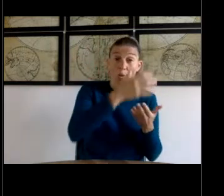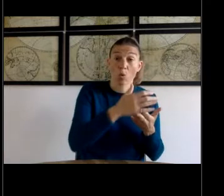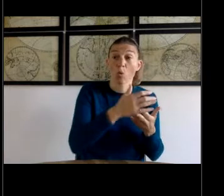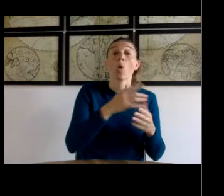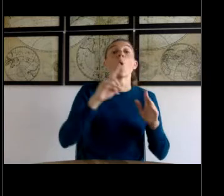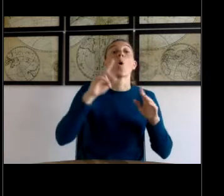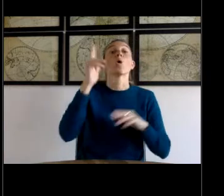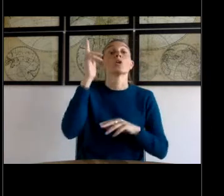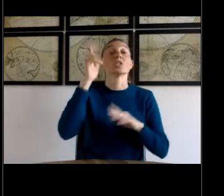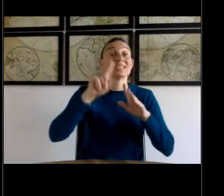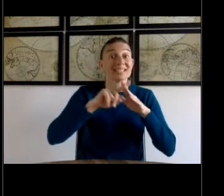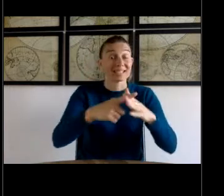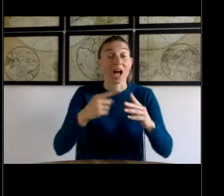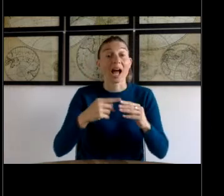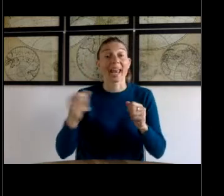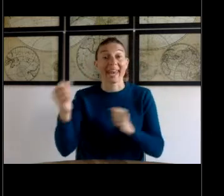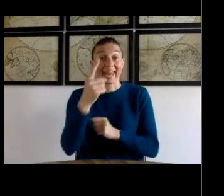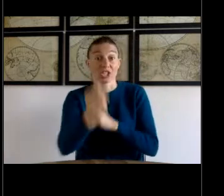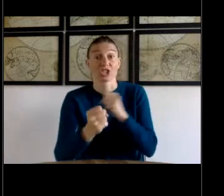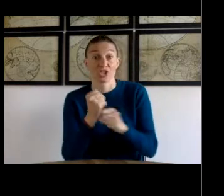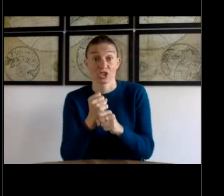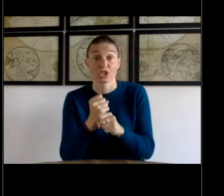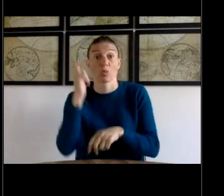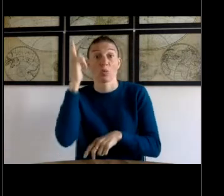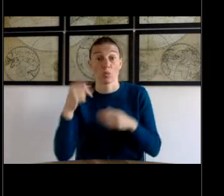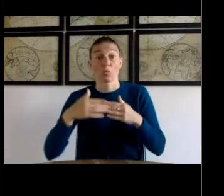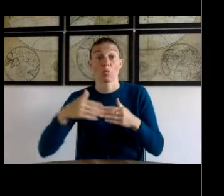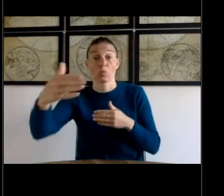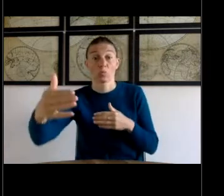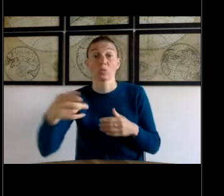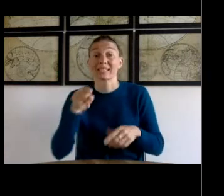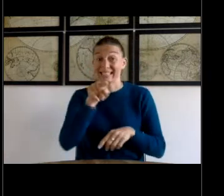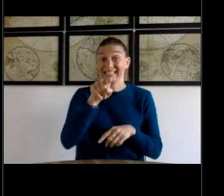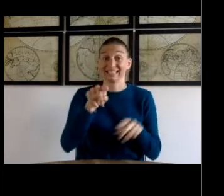So it's important to remember that the overview is here will be